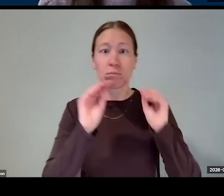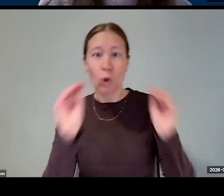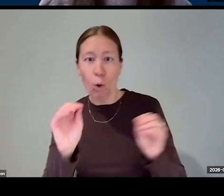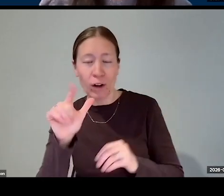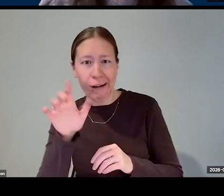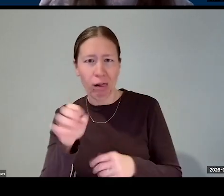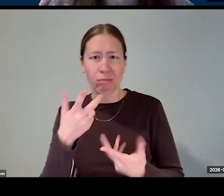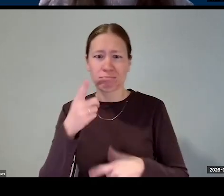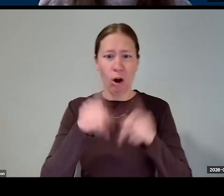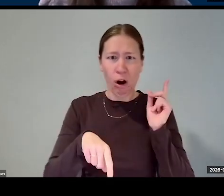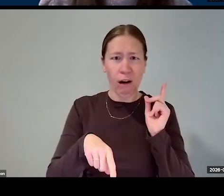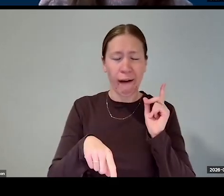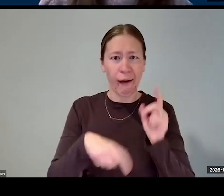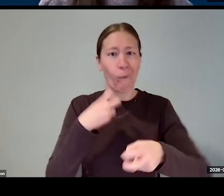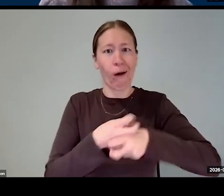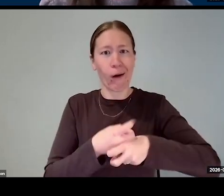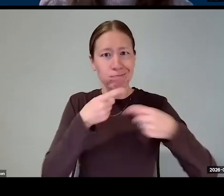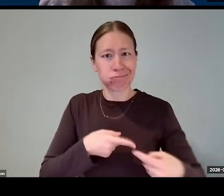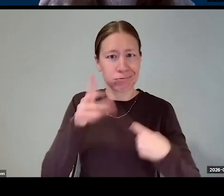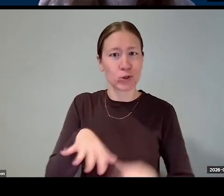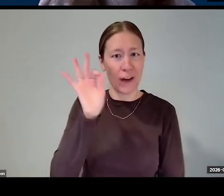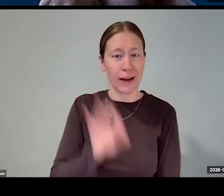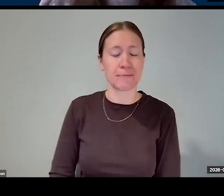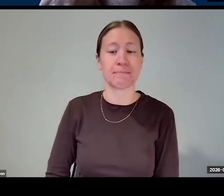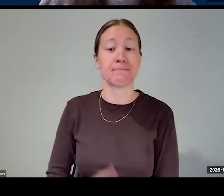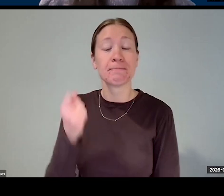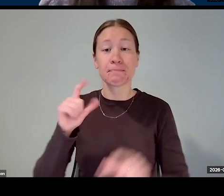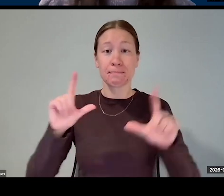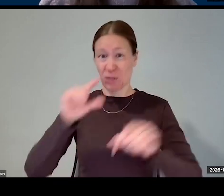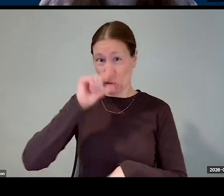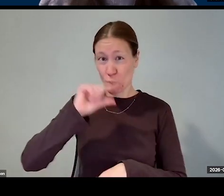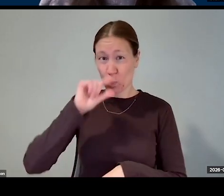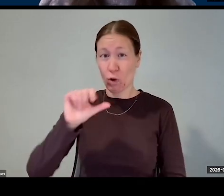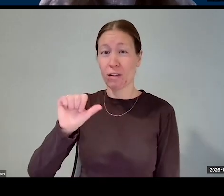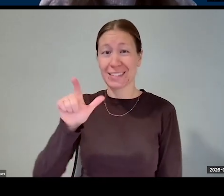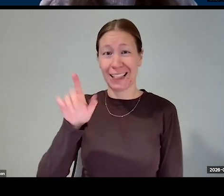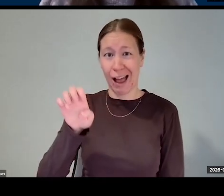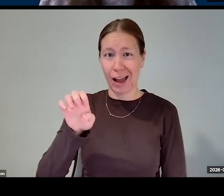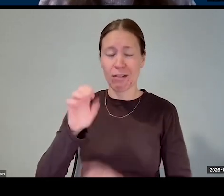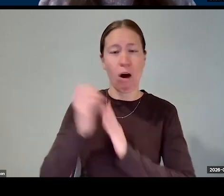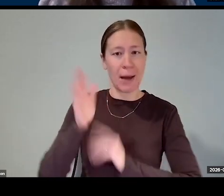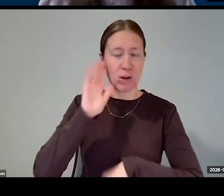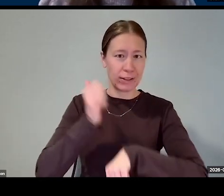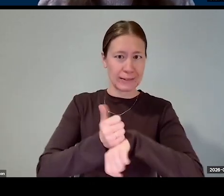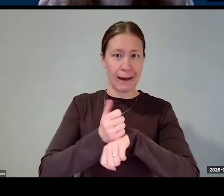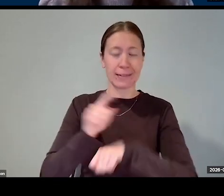By default slide layout in Google should have a title element. We just wanna make sure that we don't delete it.